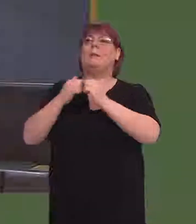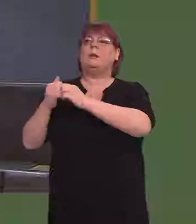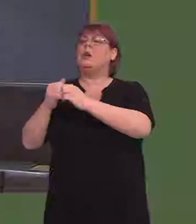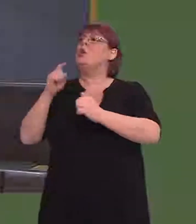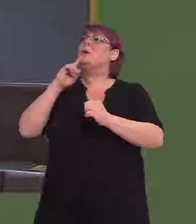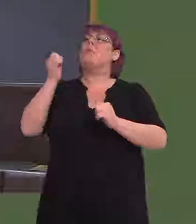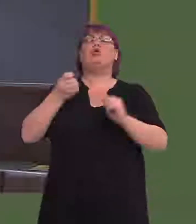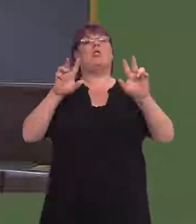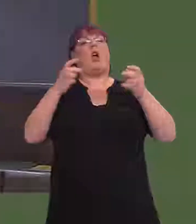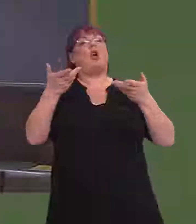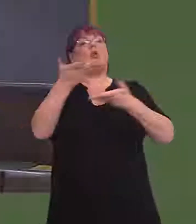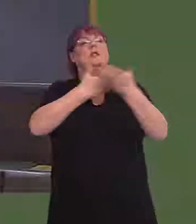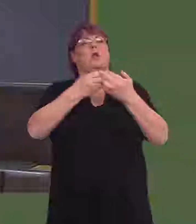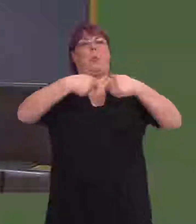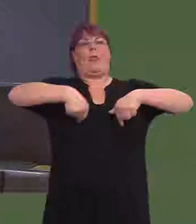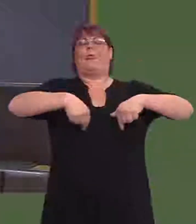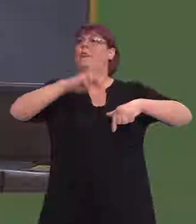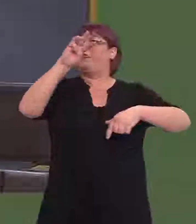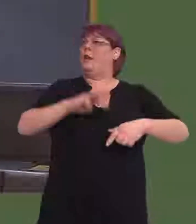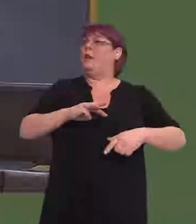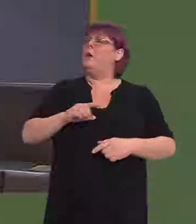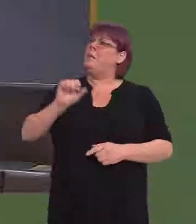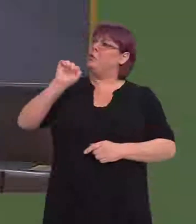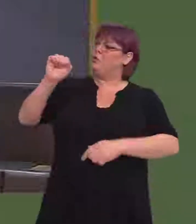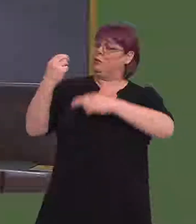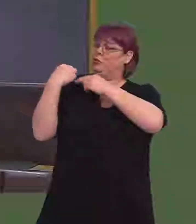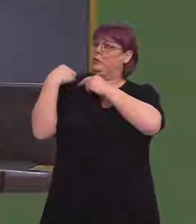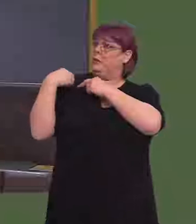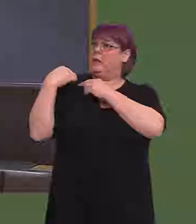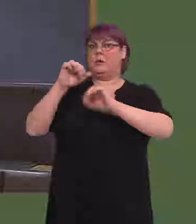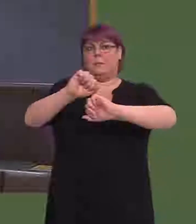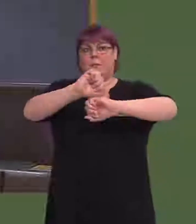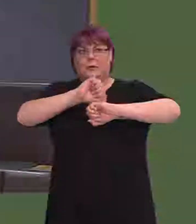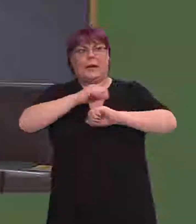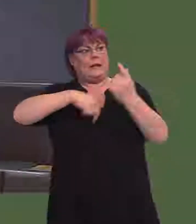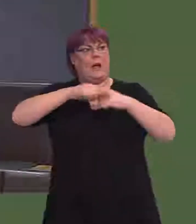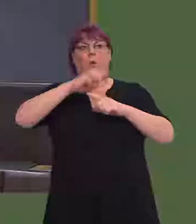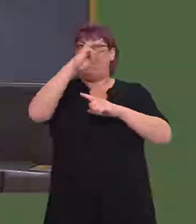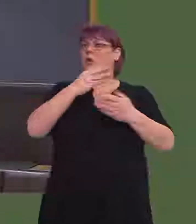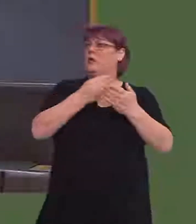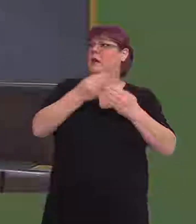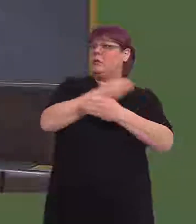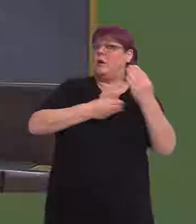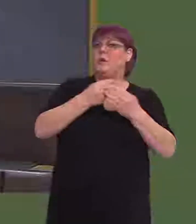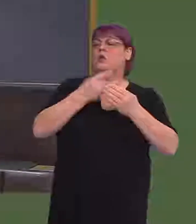First Minister, it's your duty to protect the Welsh economy from an extreme Tory Brexit.